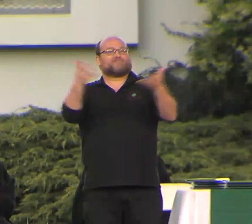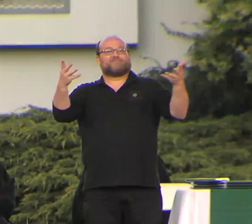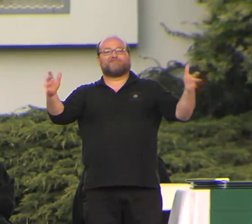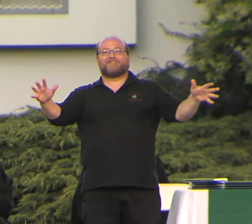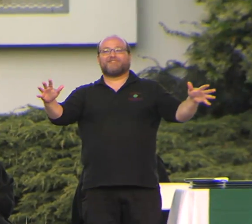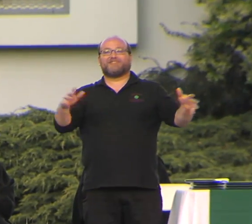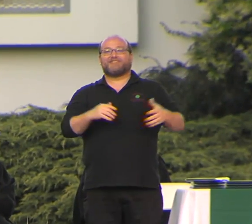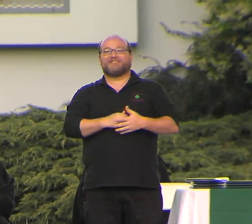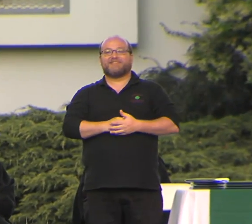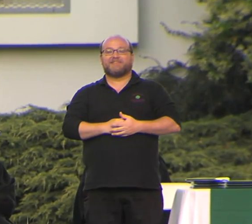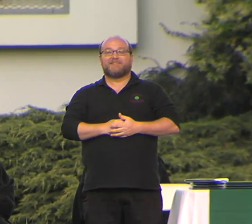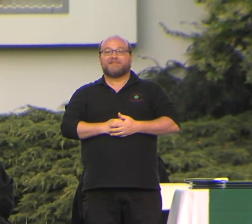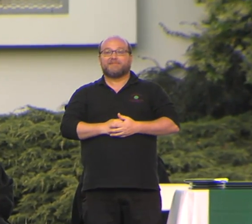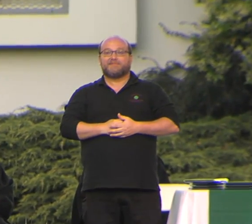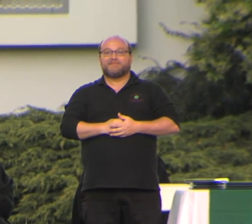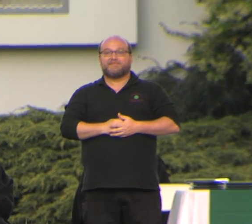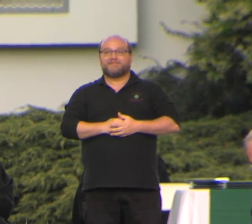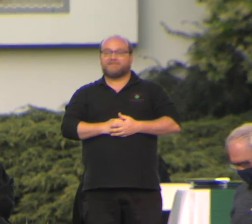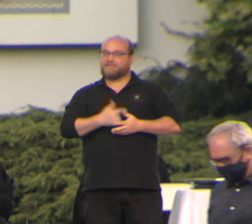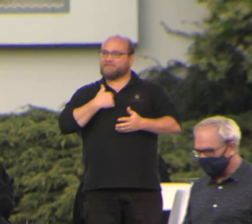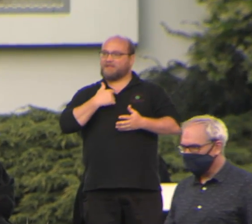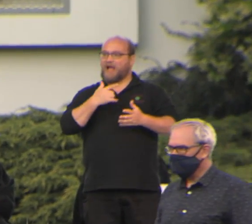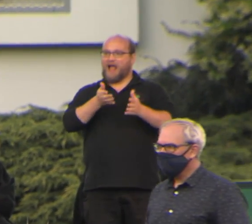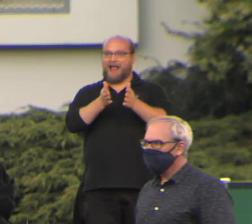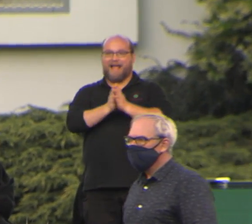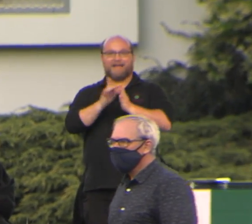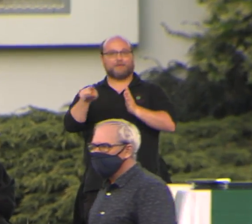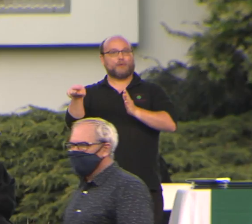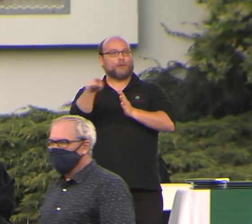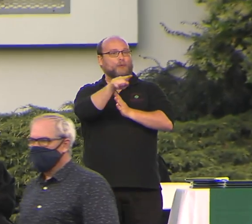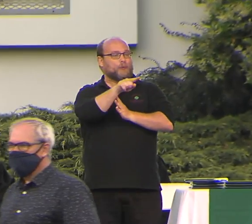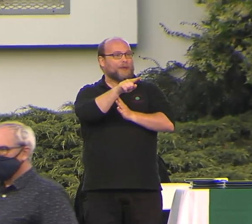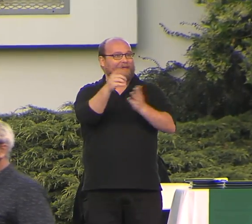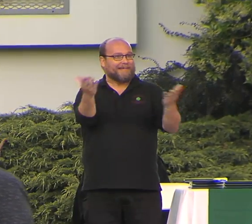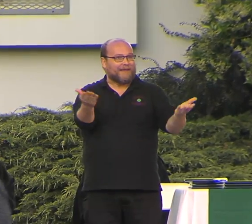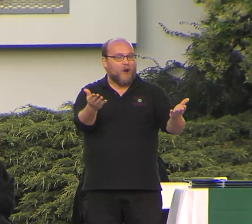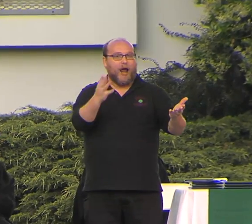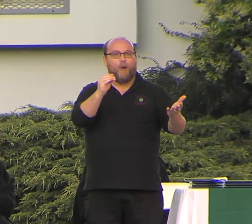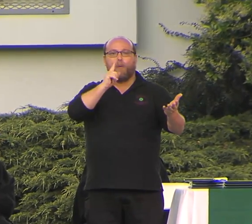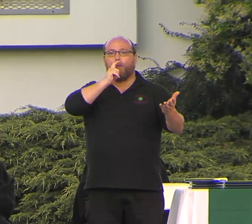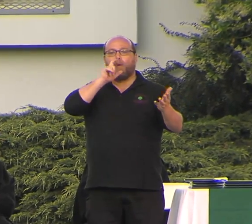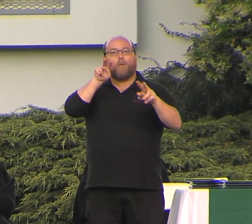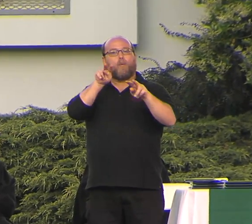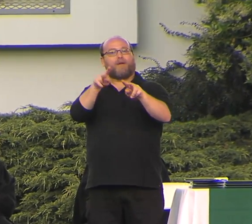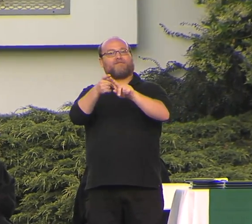I ask you and any of our students attending graduation remotely to stand as you are able